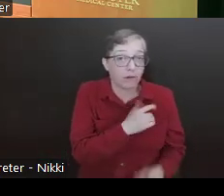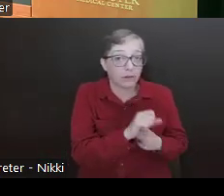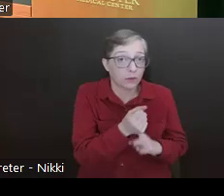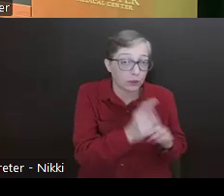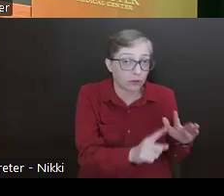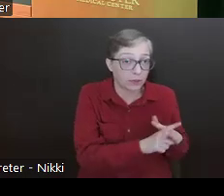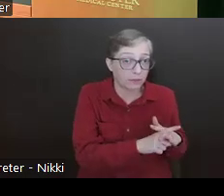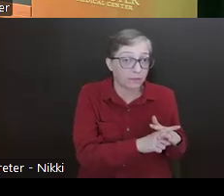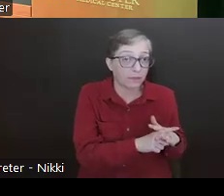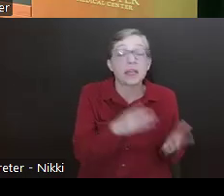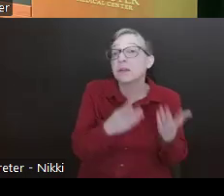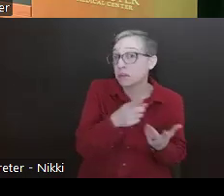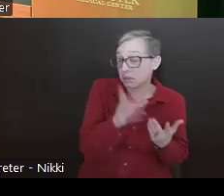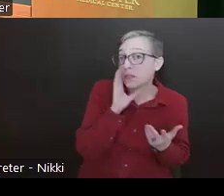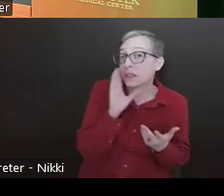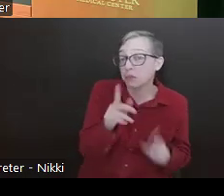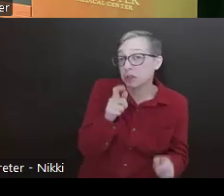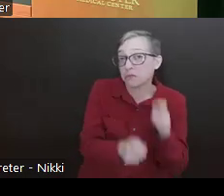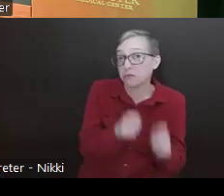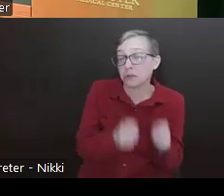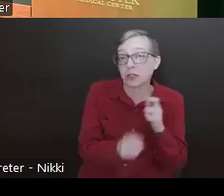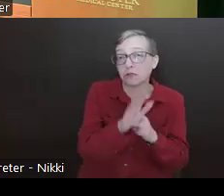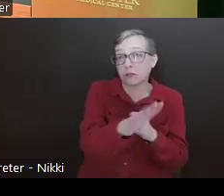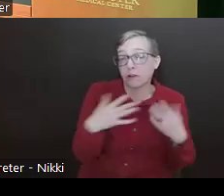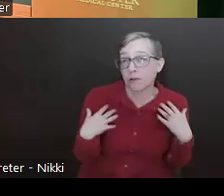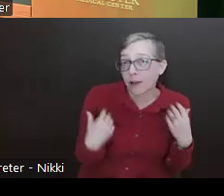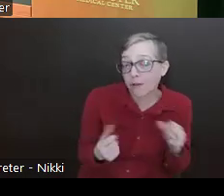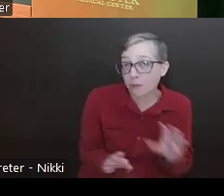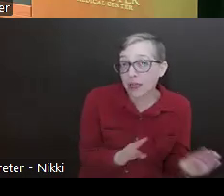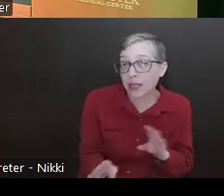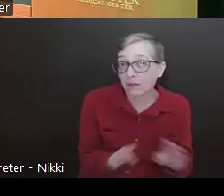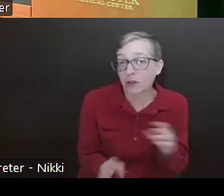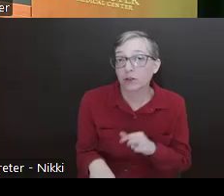health behaviors or go to cardiac rehab or do something uh that will end up having benefits